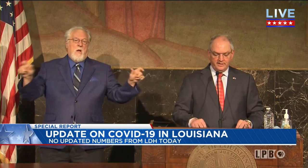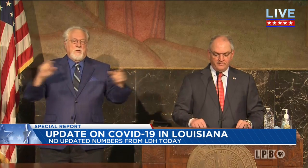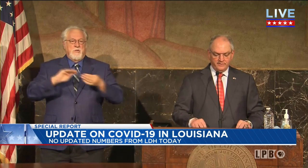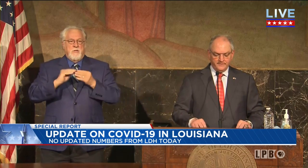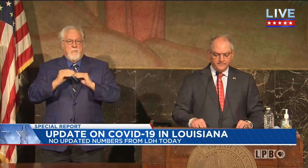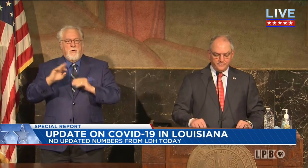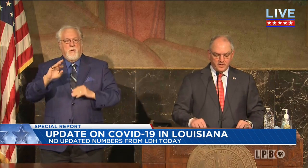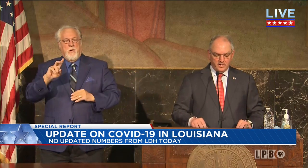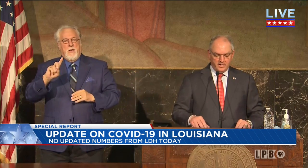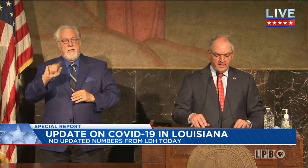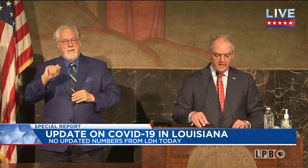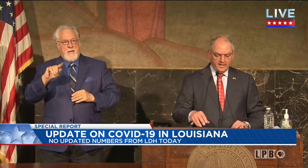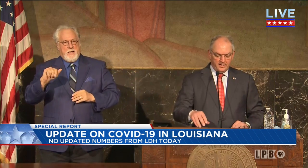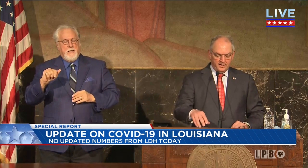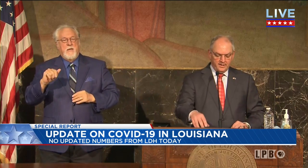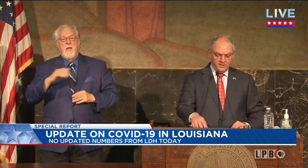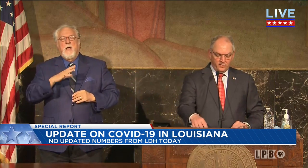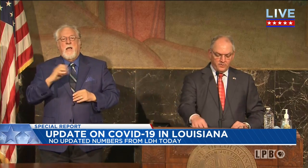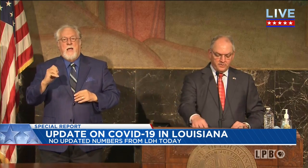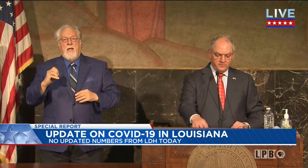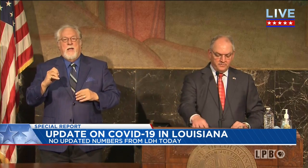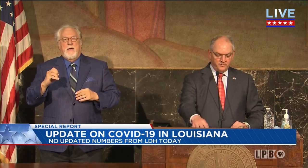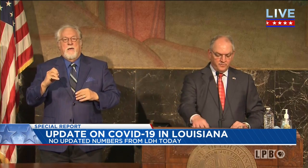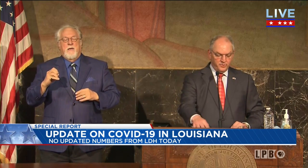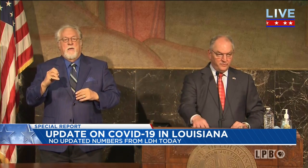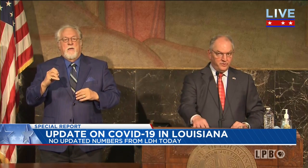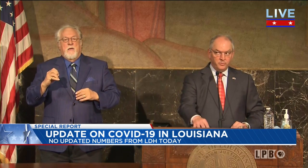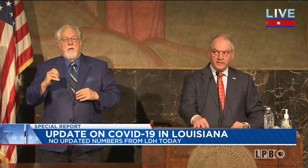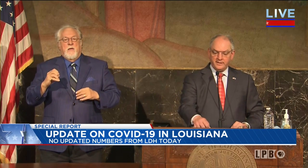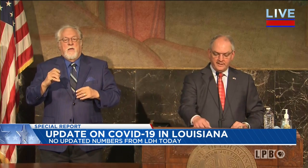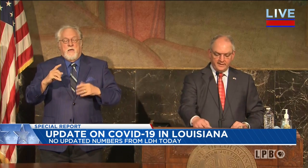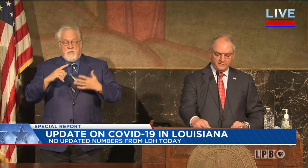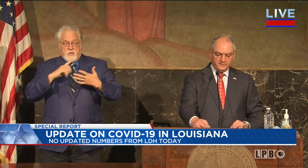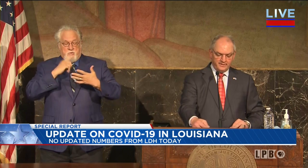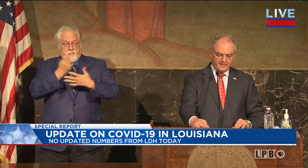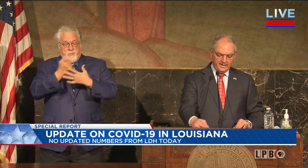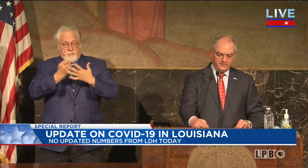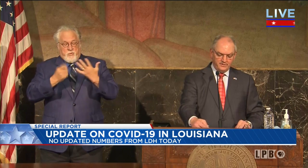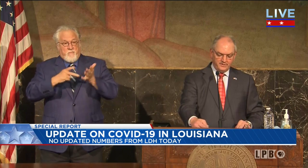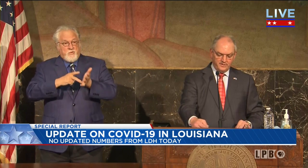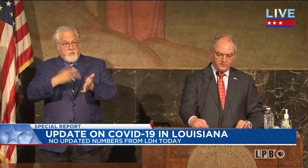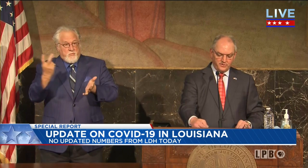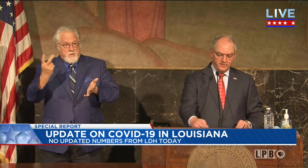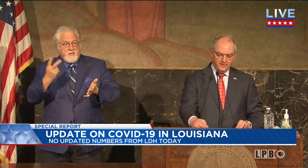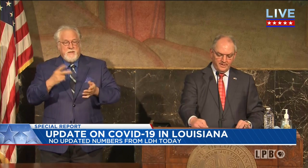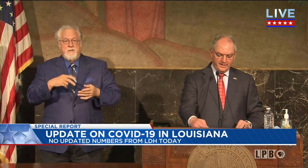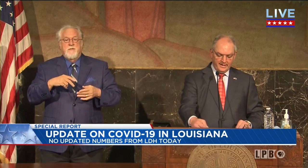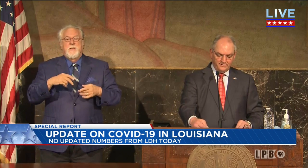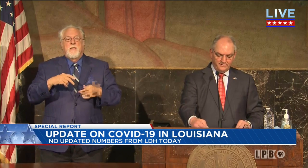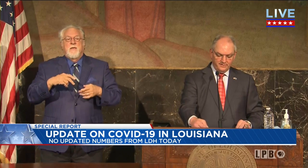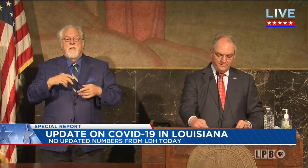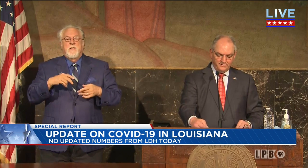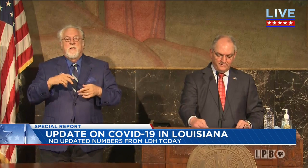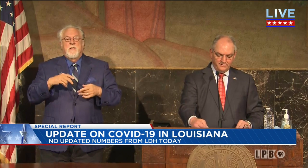RESULTS ON THE DASH BOARD. THEY'RE WORKING ON IMPROVE THE MANAGEMENT OF THE LARGE VOLUME